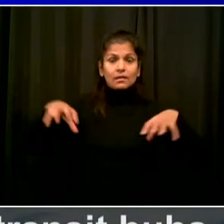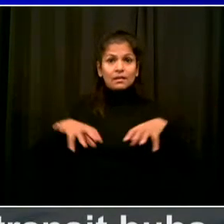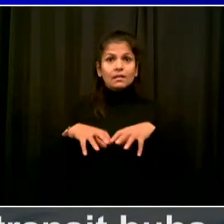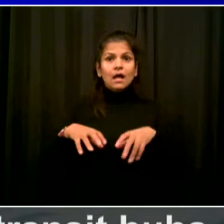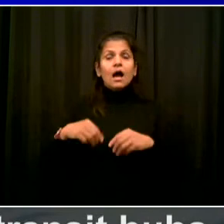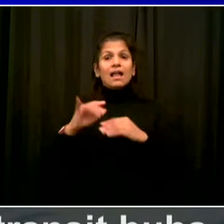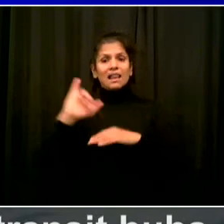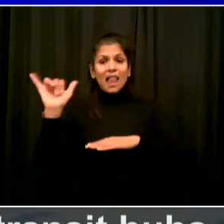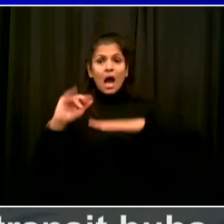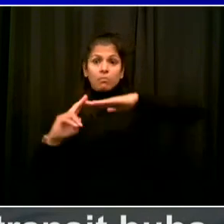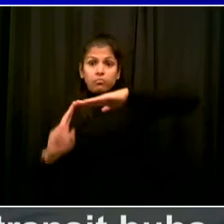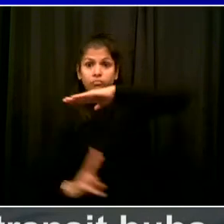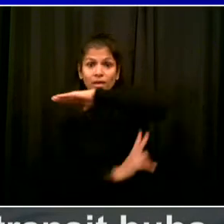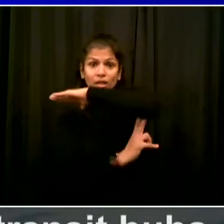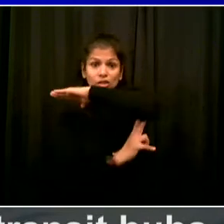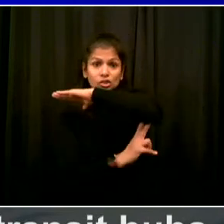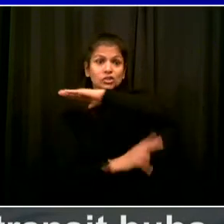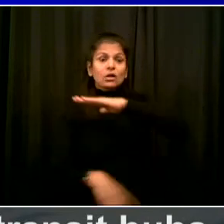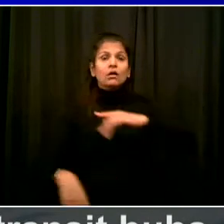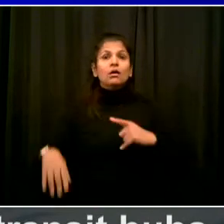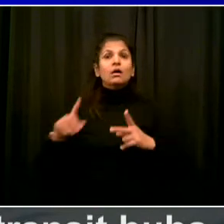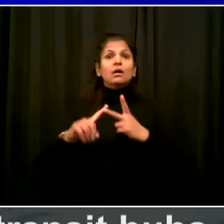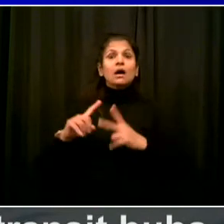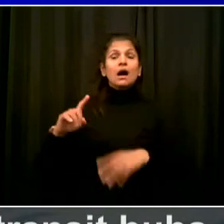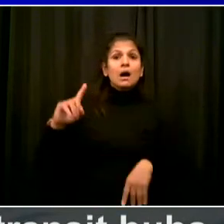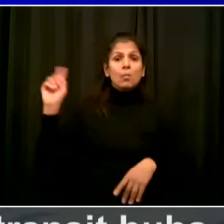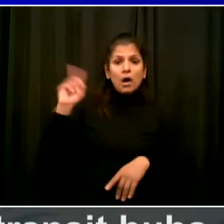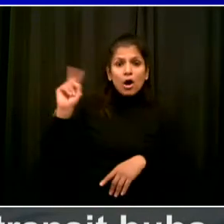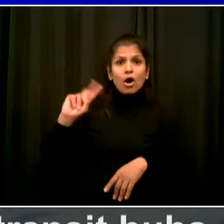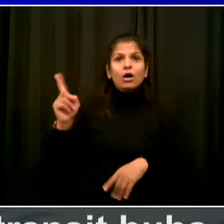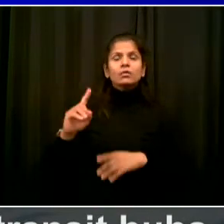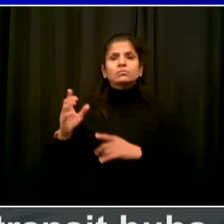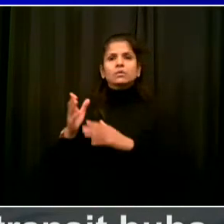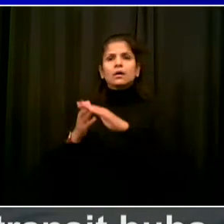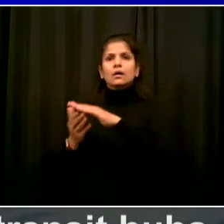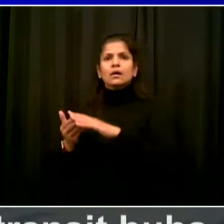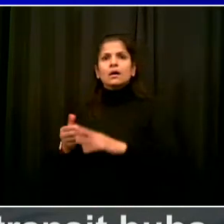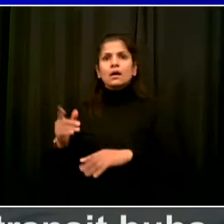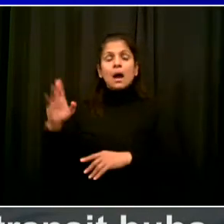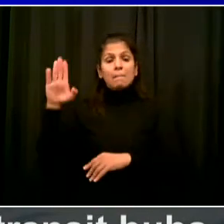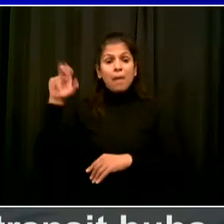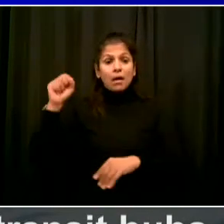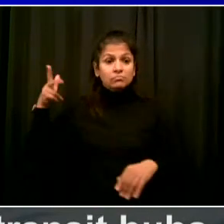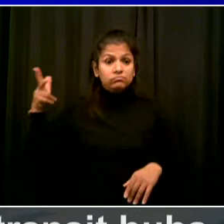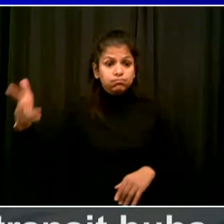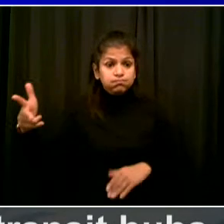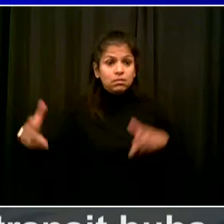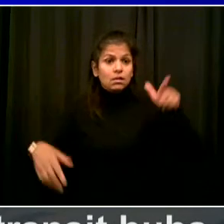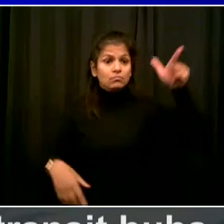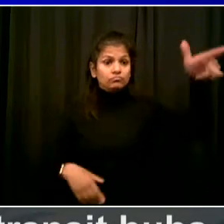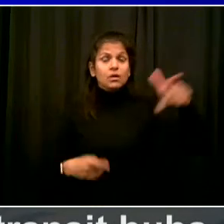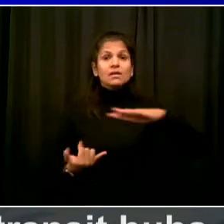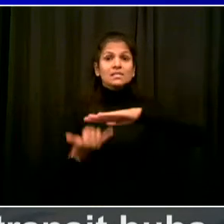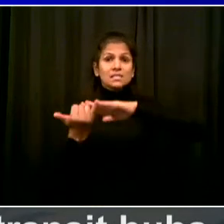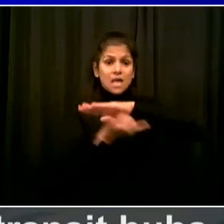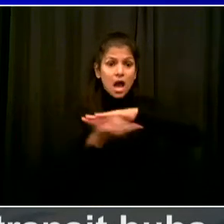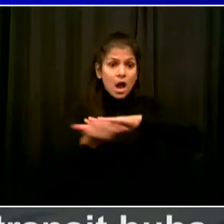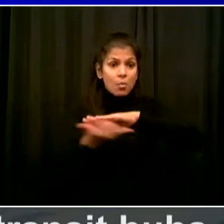APPROACH. THERE WILL BE VEHEHCILELE C CCKHE POINTS AT KEY BRIDGES AND CROSSINGS THROUGHOUT NEW YORK CITY. AND THE SHERRFFI WWLIL BE